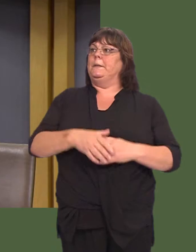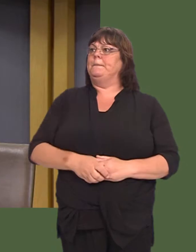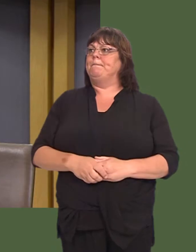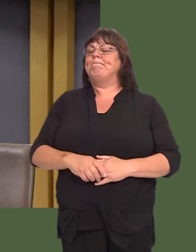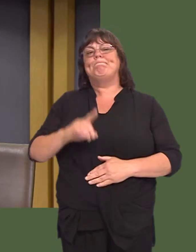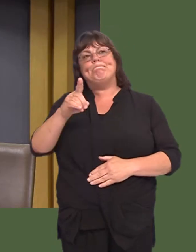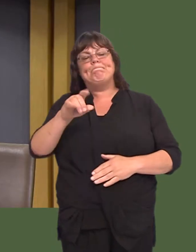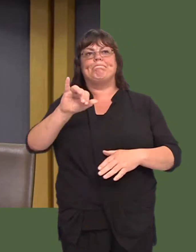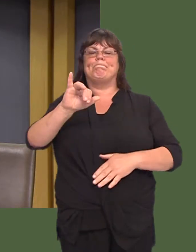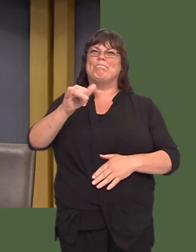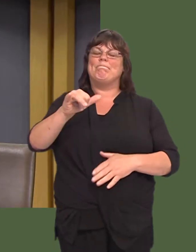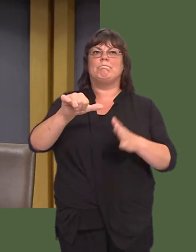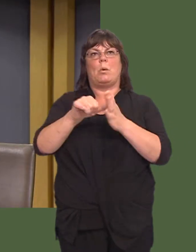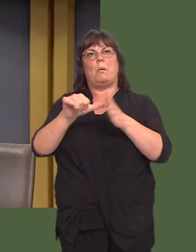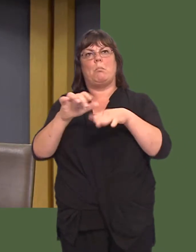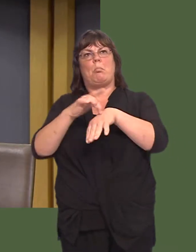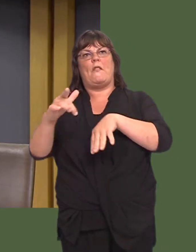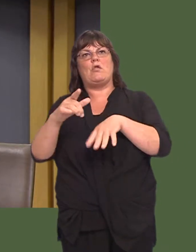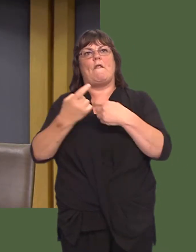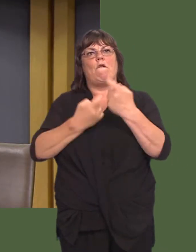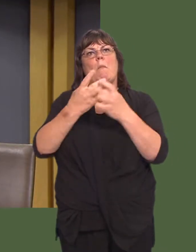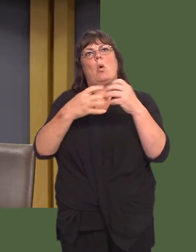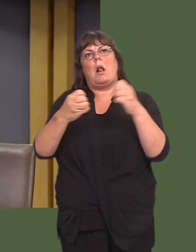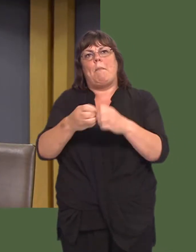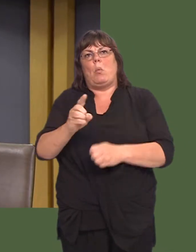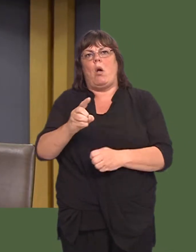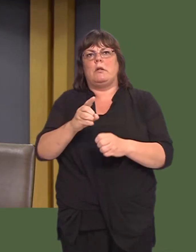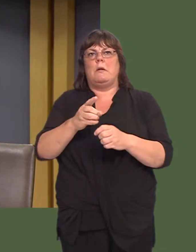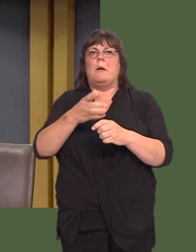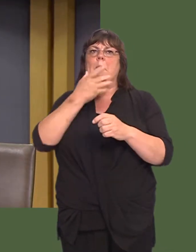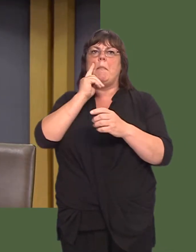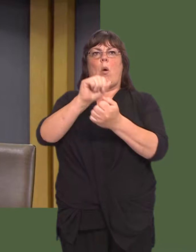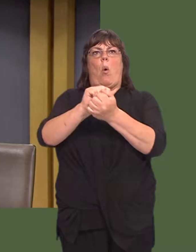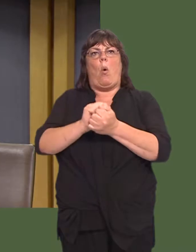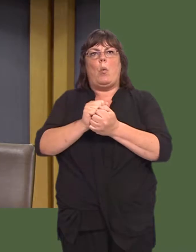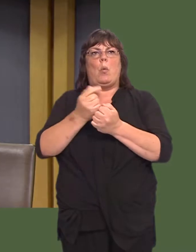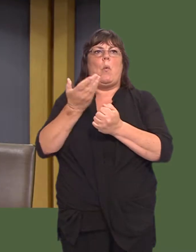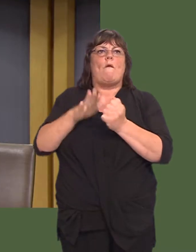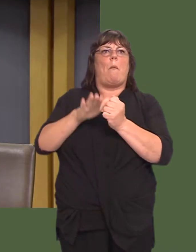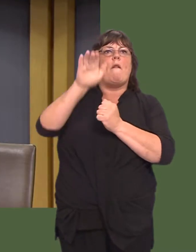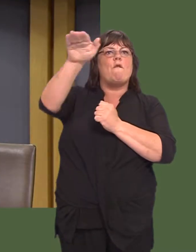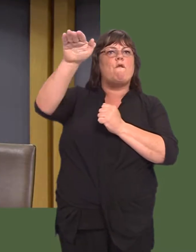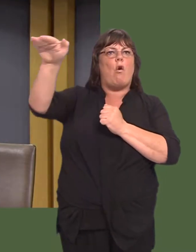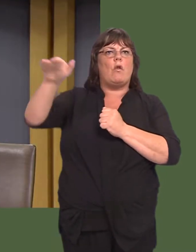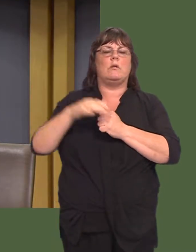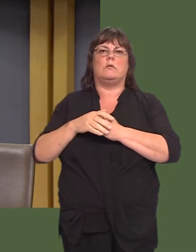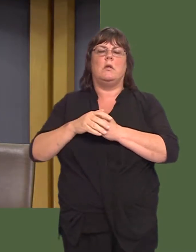The problem we have sometimes with professional football clubs is that they tend now to be foreign owned. Two of the three football league clubsó[Interruption.]